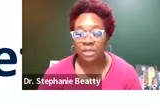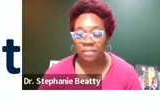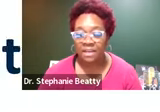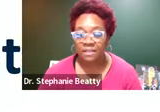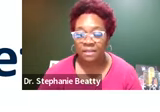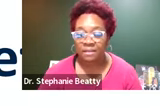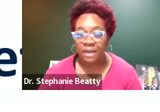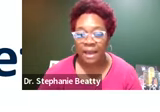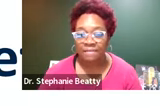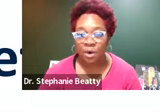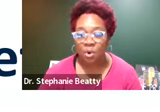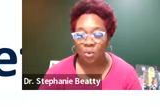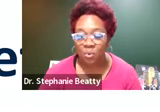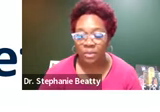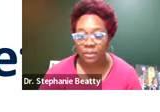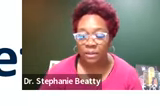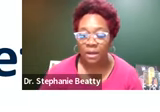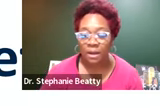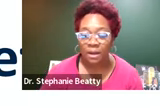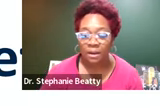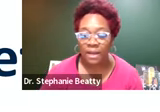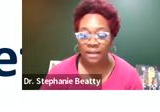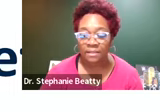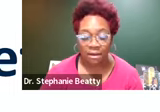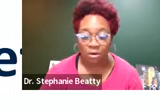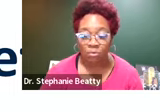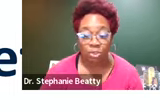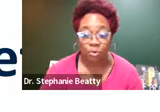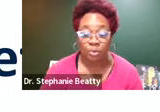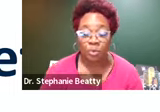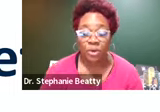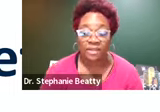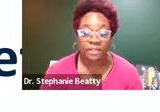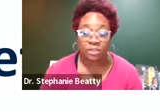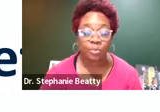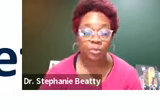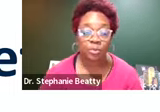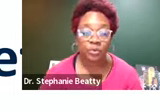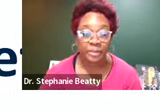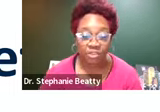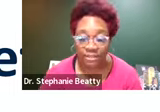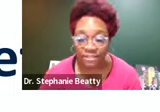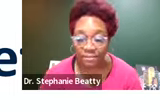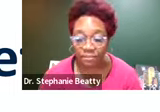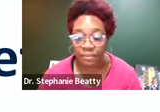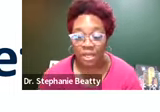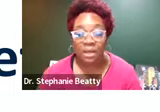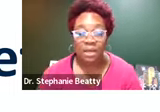Michigan Medicine, they have their own interpreter pool, ASL interpreter pool for patients,